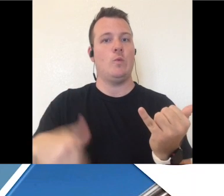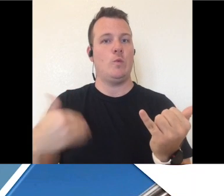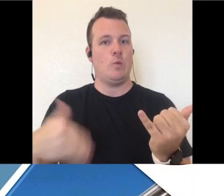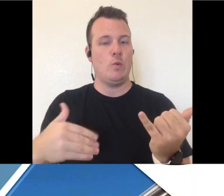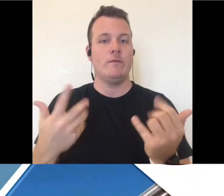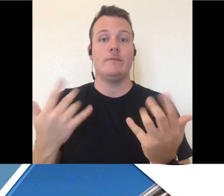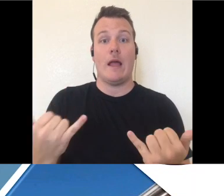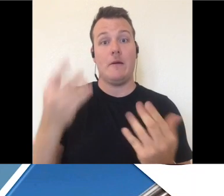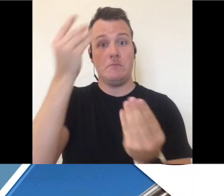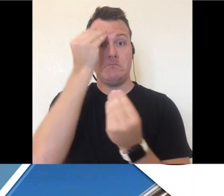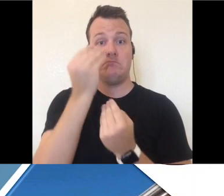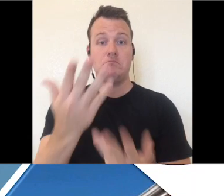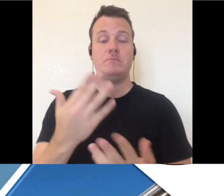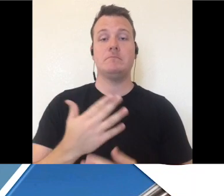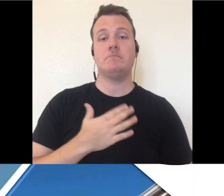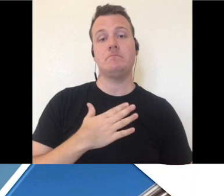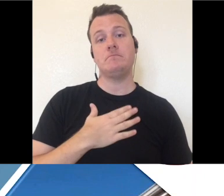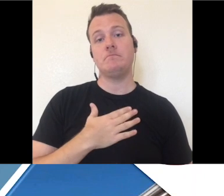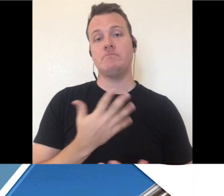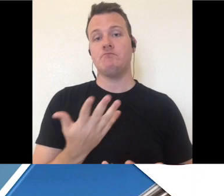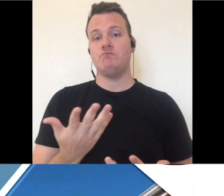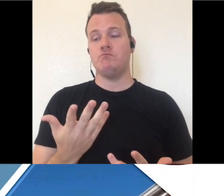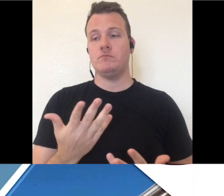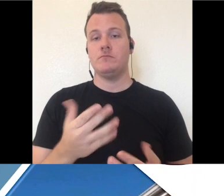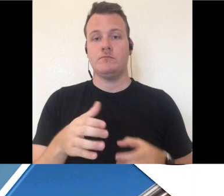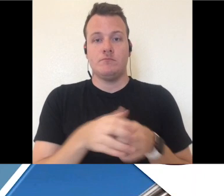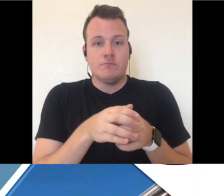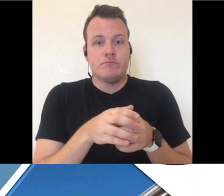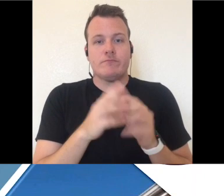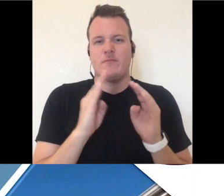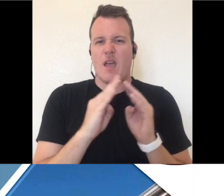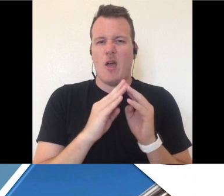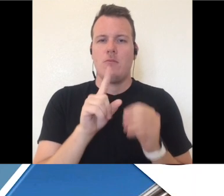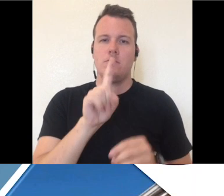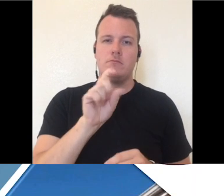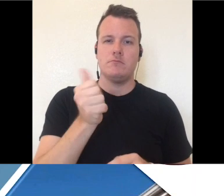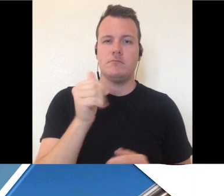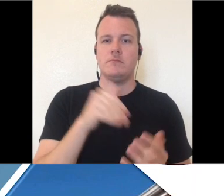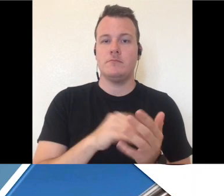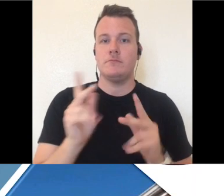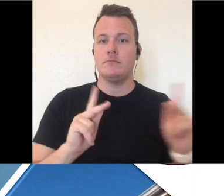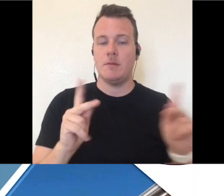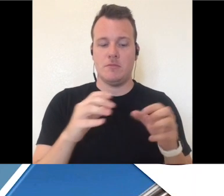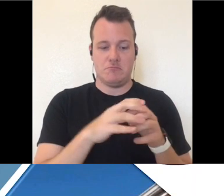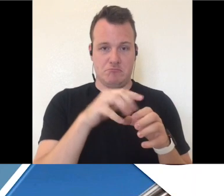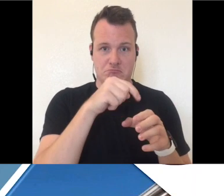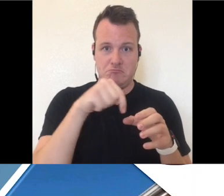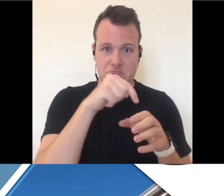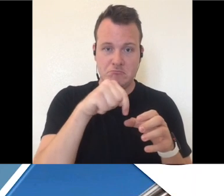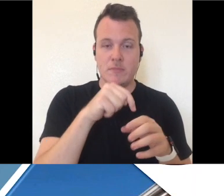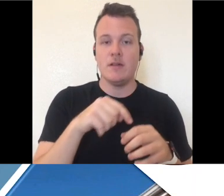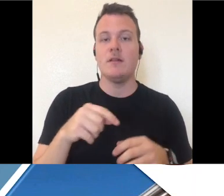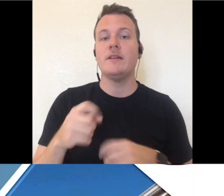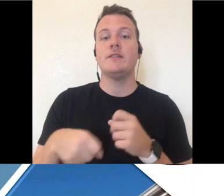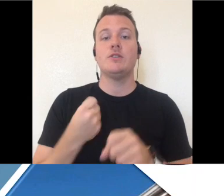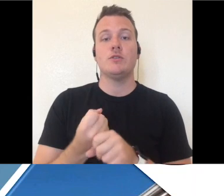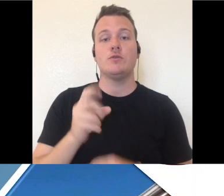in my small little town, about a hundred and ten thousand people in 2005, I had